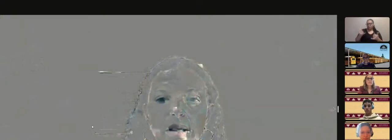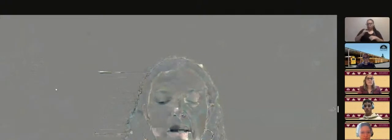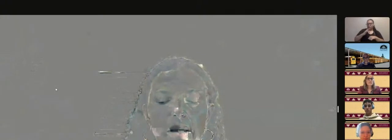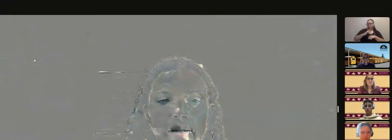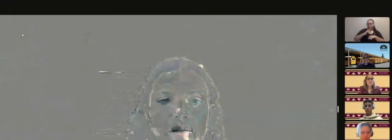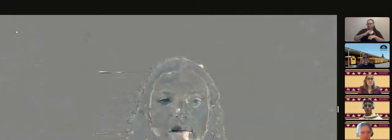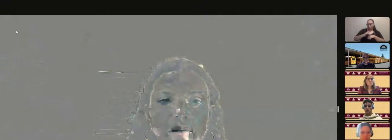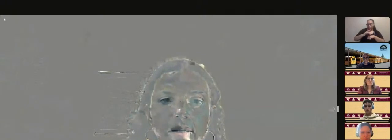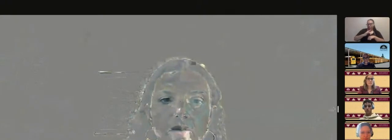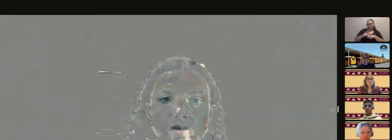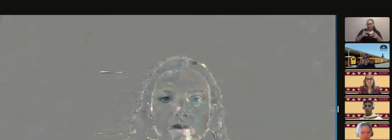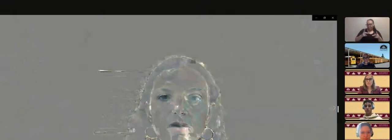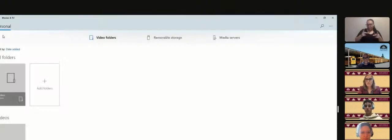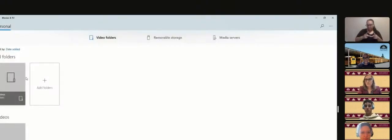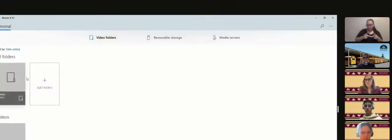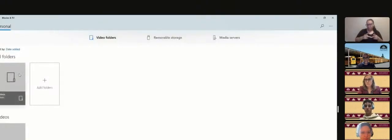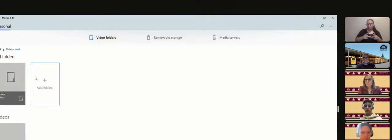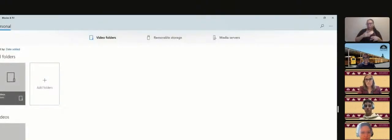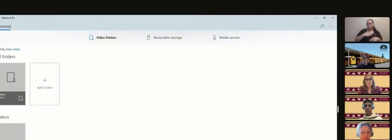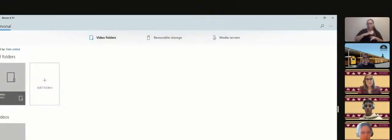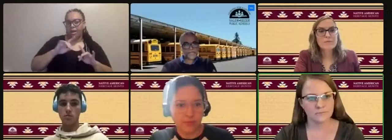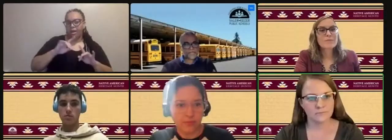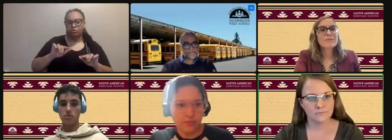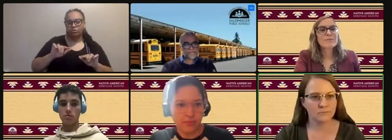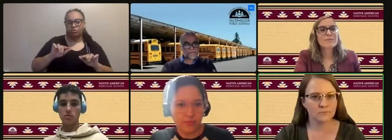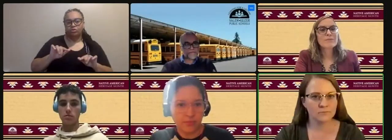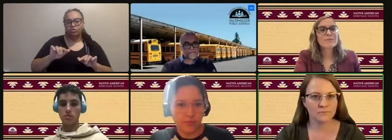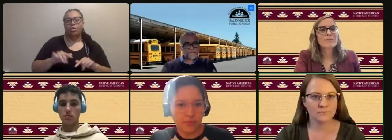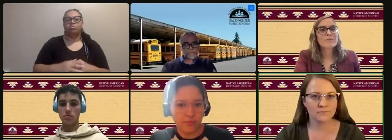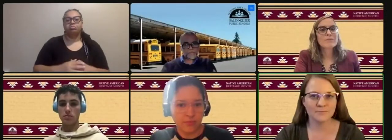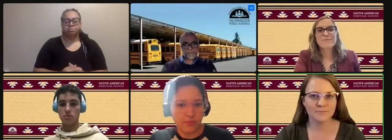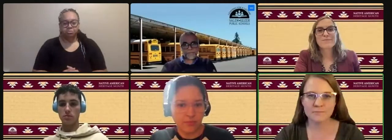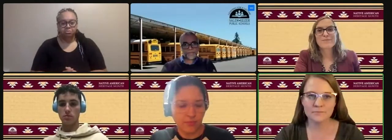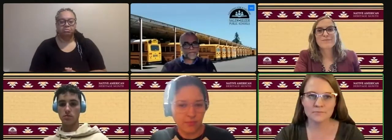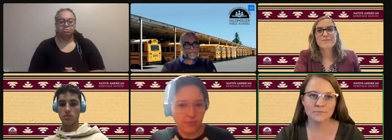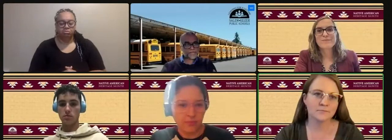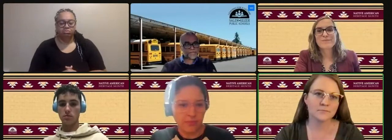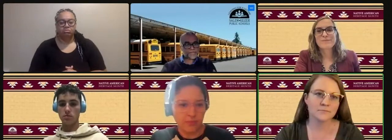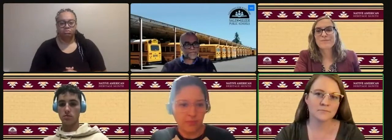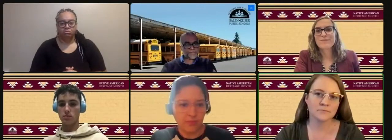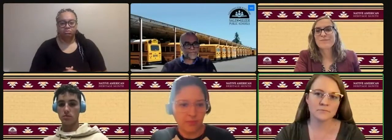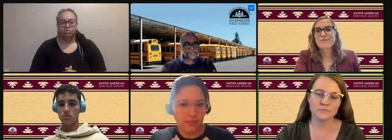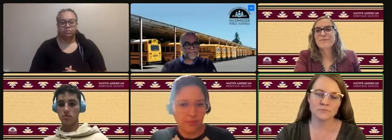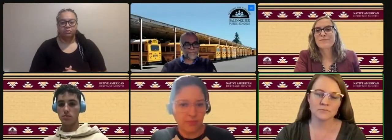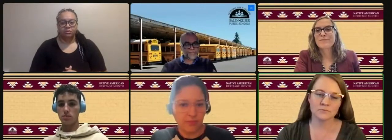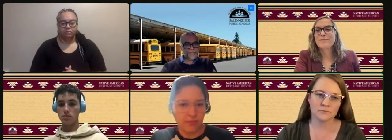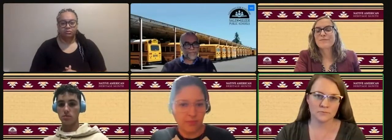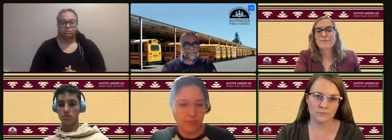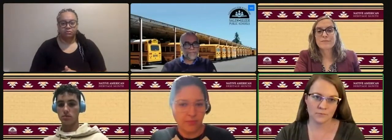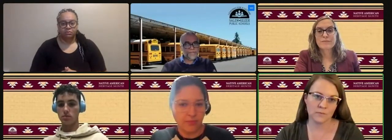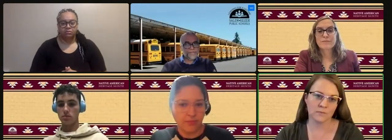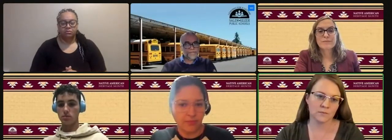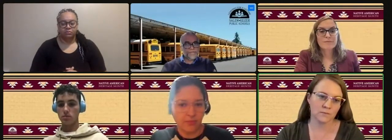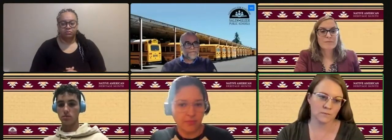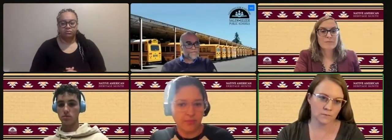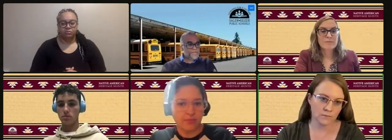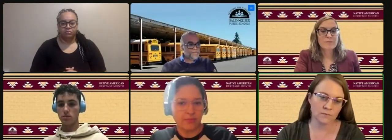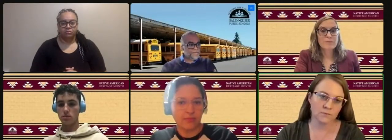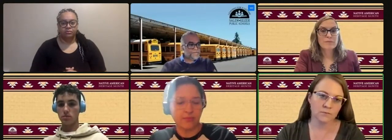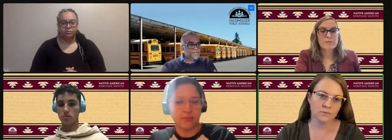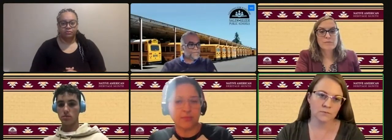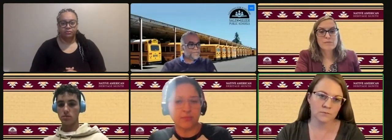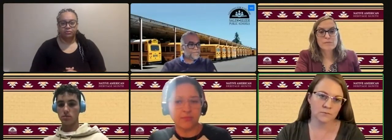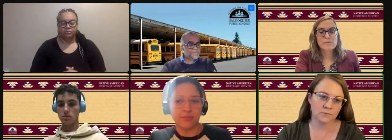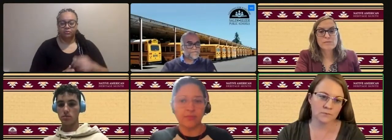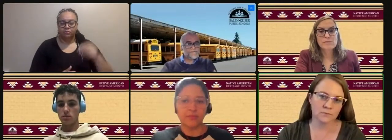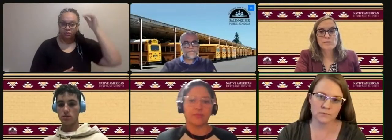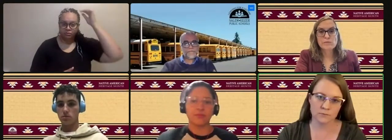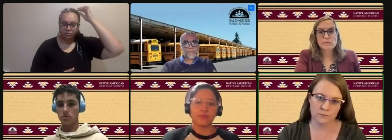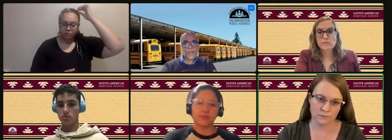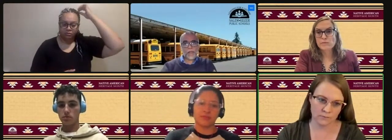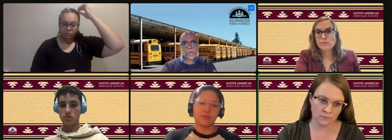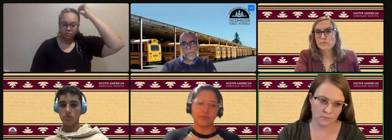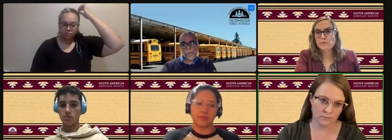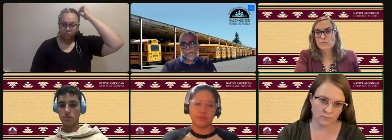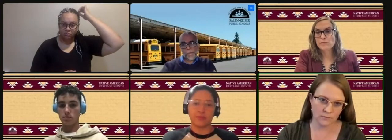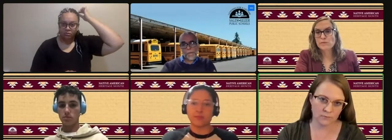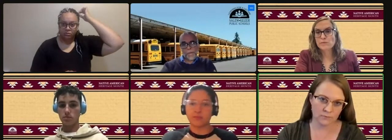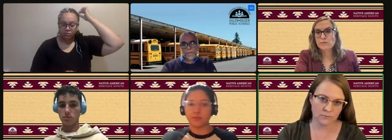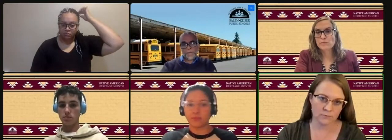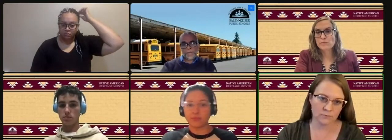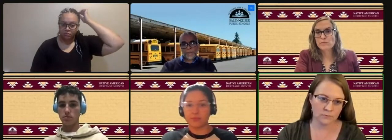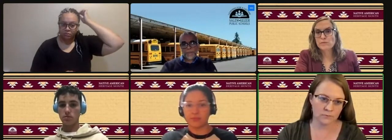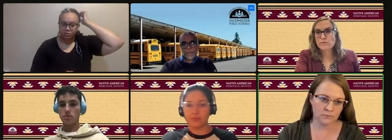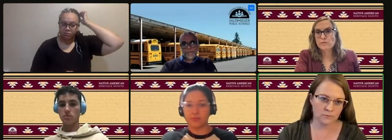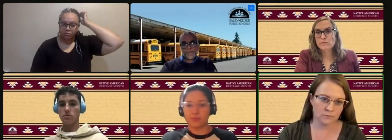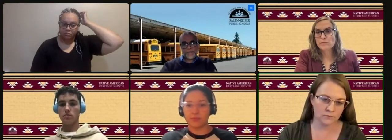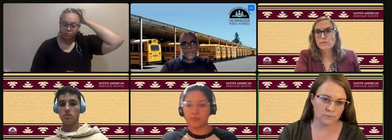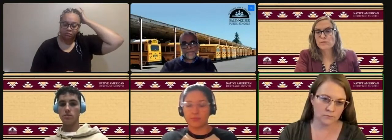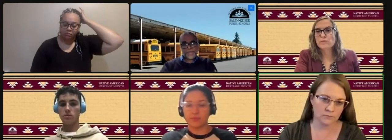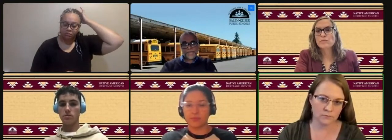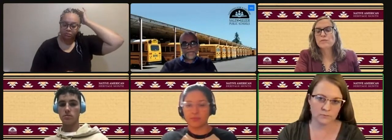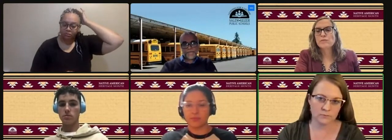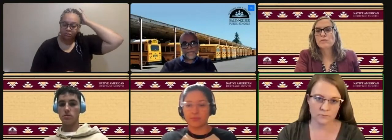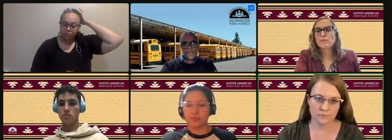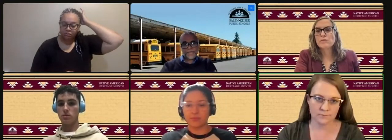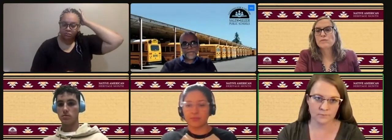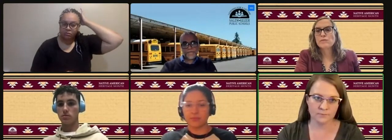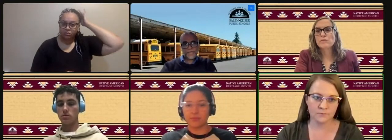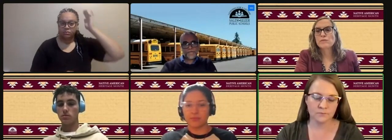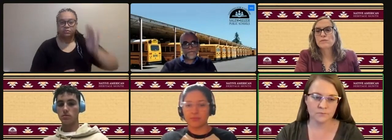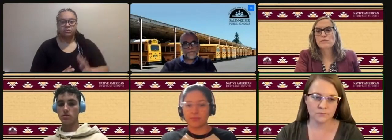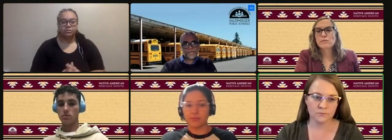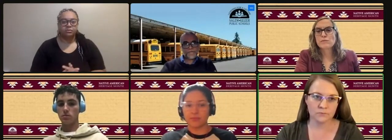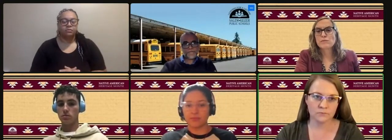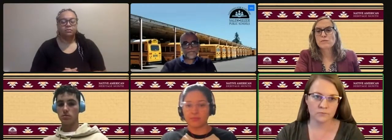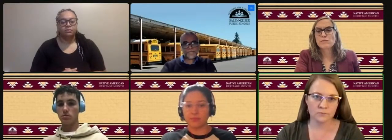ZONE 6 WHICH IS KAIZER TO BAKE